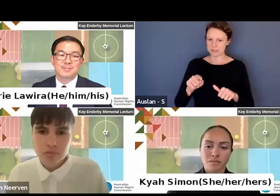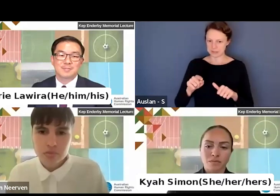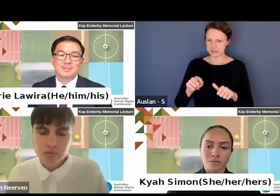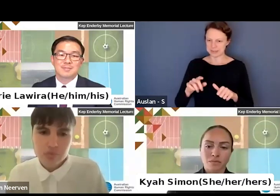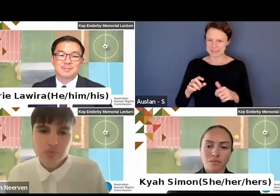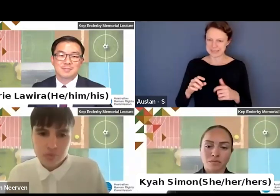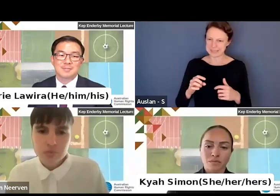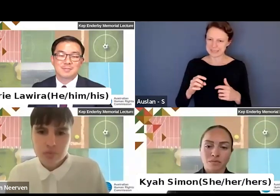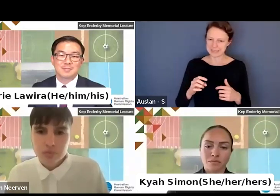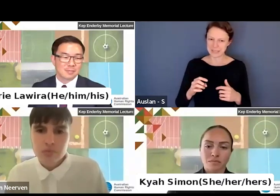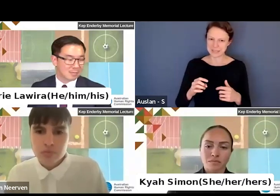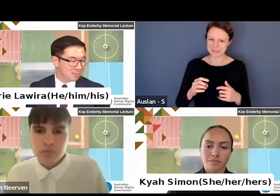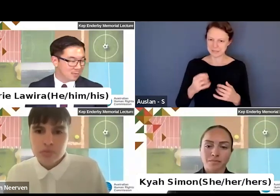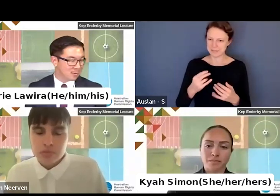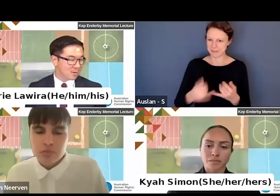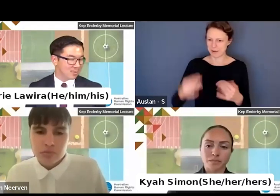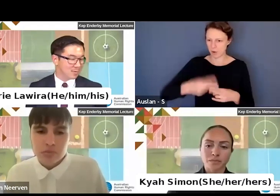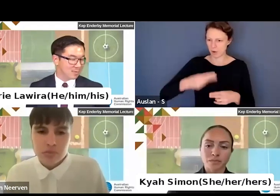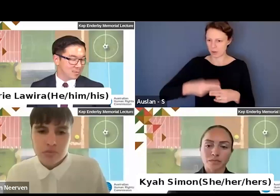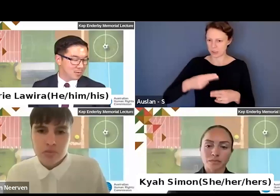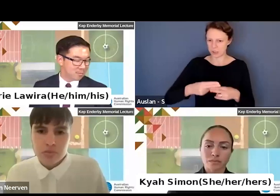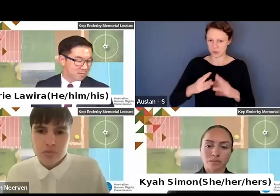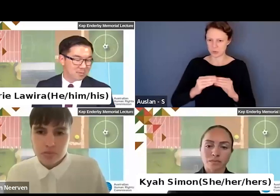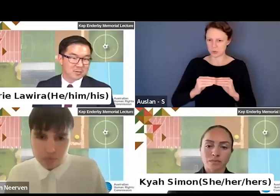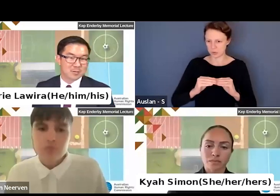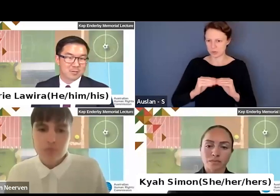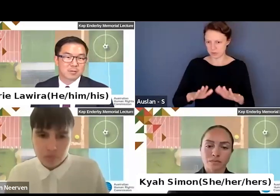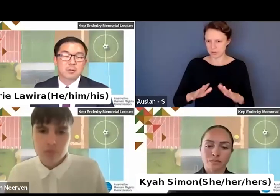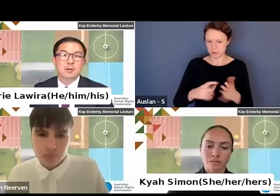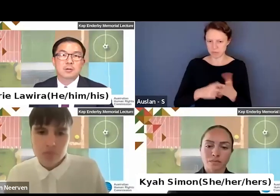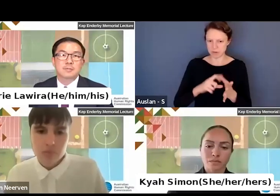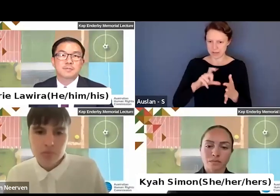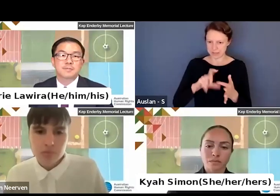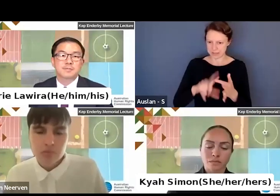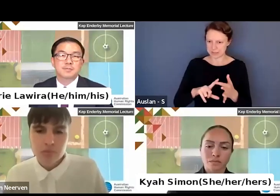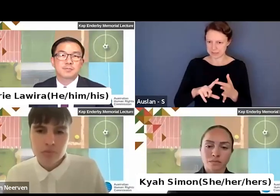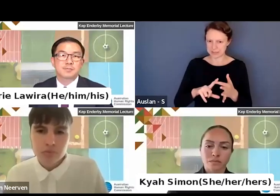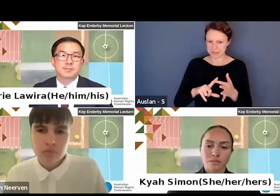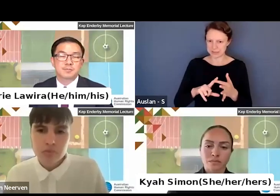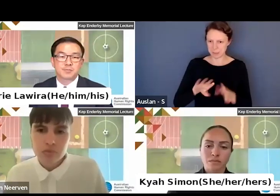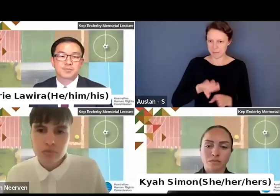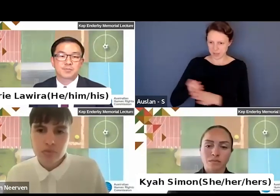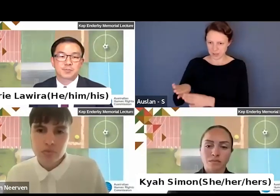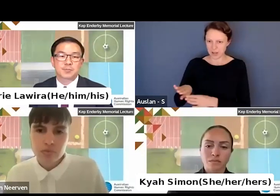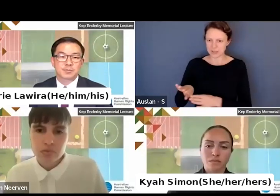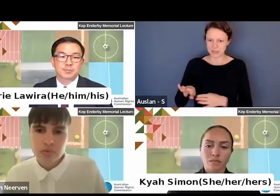as a matter of urgency to issues of race, marginalization of indigenous people and people of color and confront the colonial past.